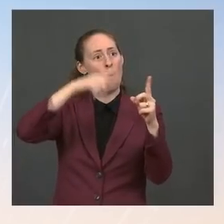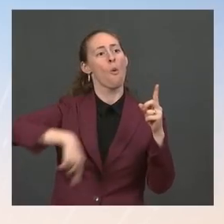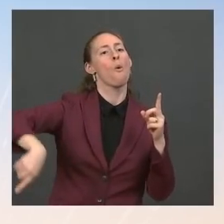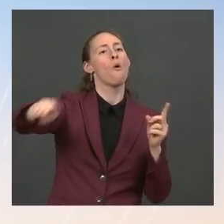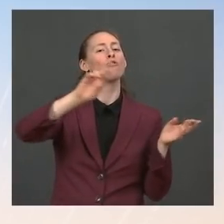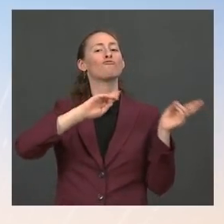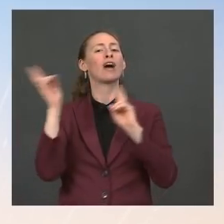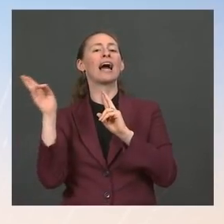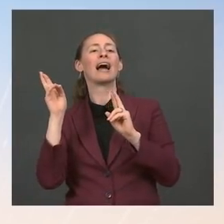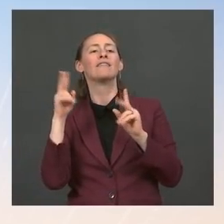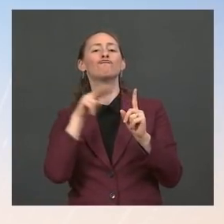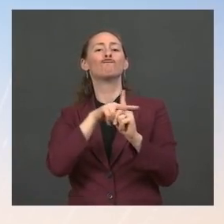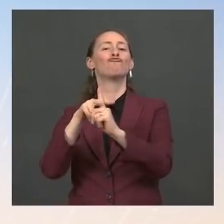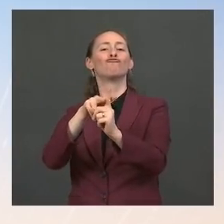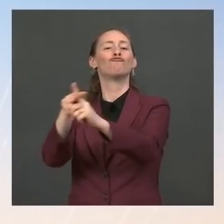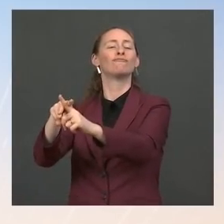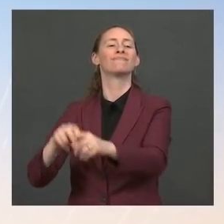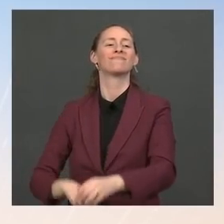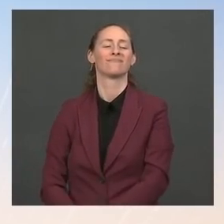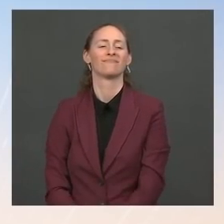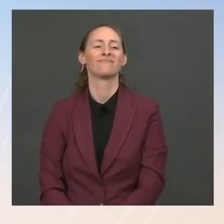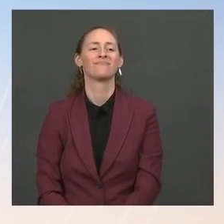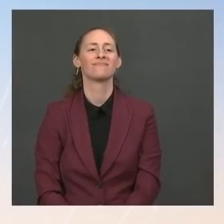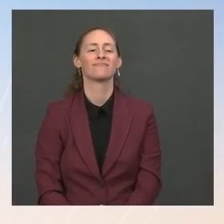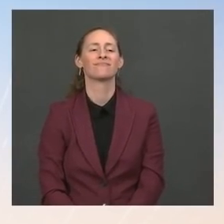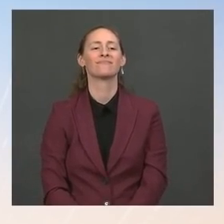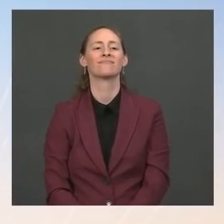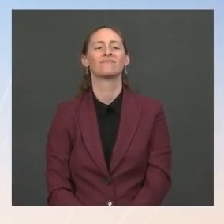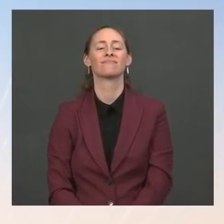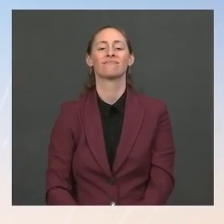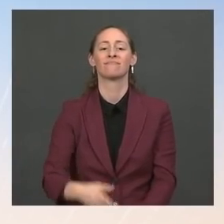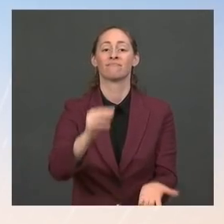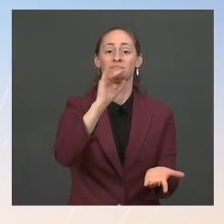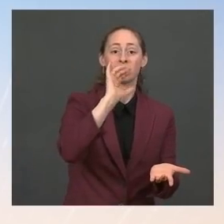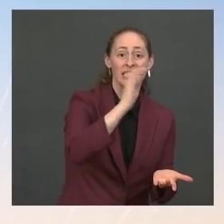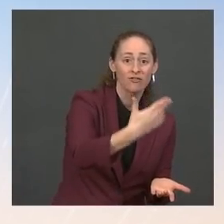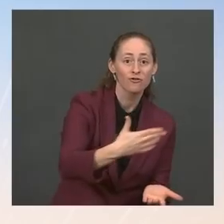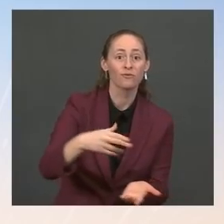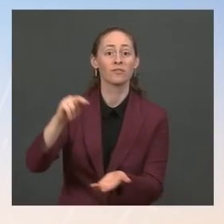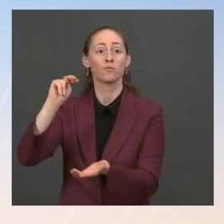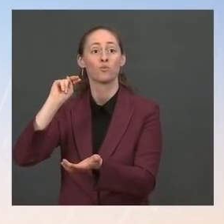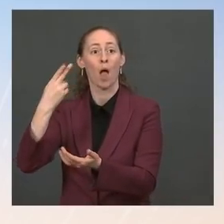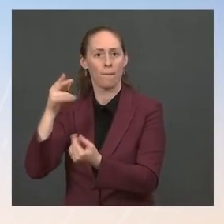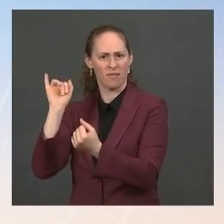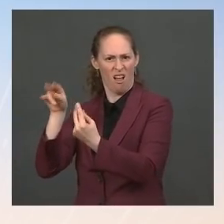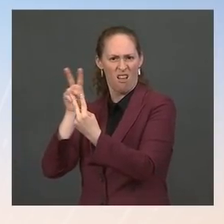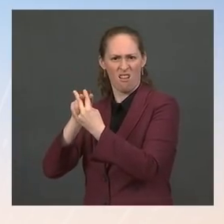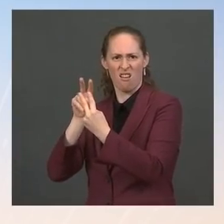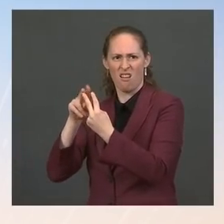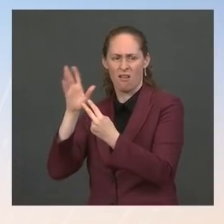he will underscore the Bipartisan Infrastructure Deal will create good-paying union jobs across the country. On Thursday, the President will host Prime Minister Justin